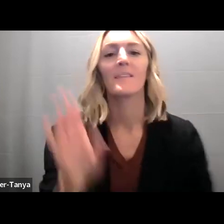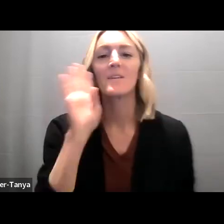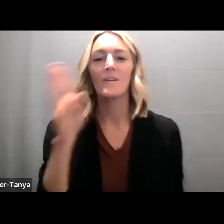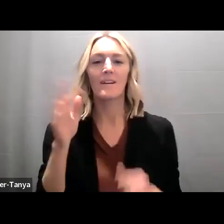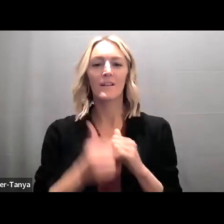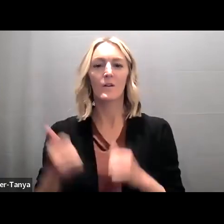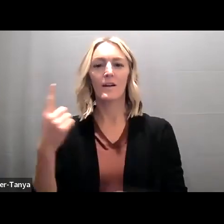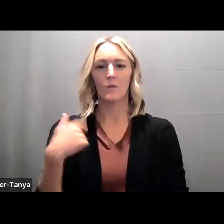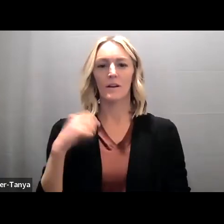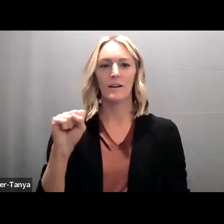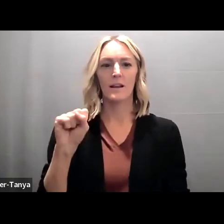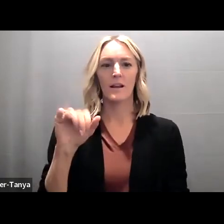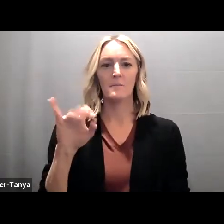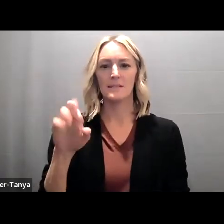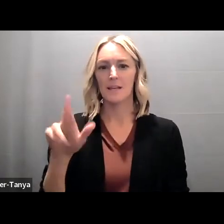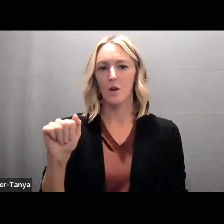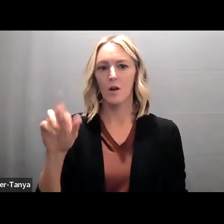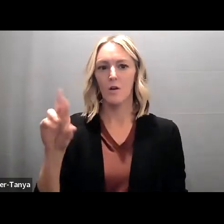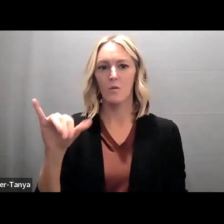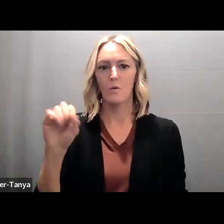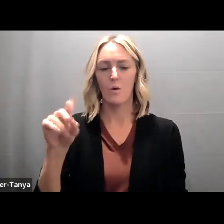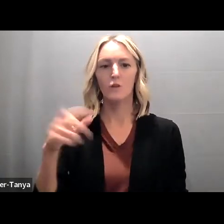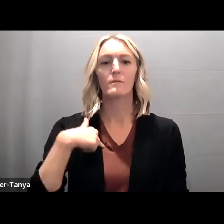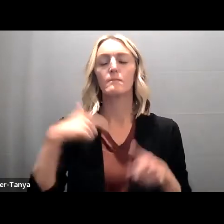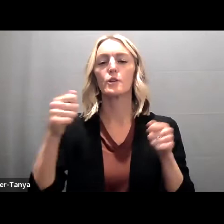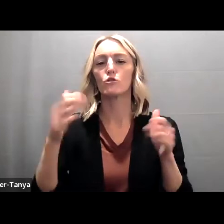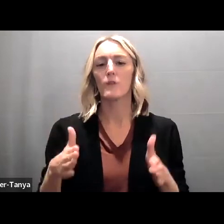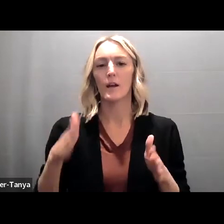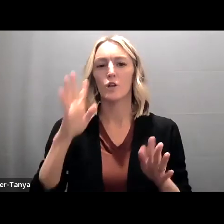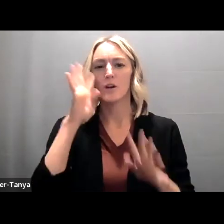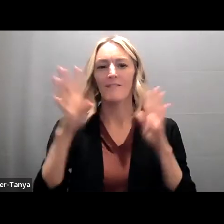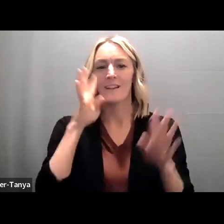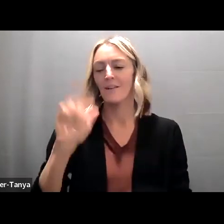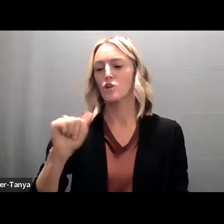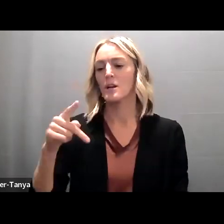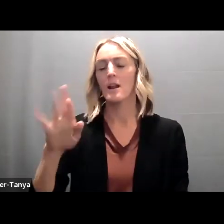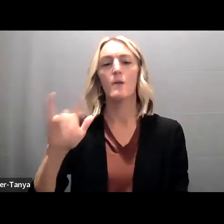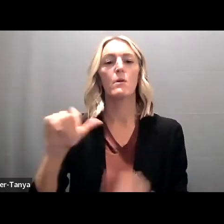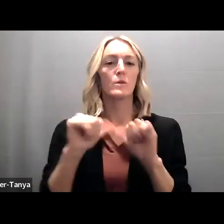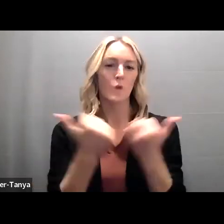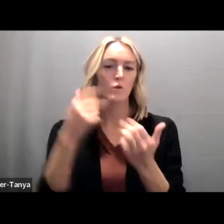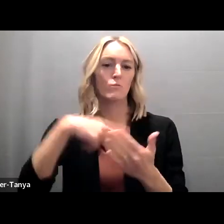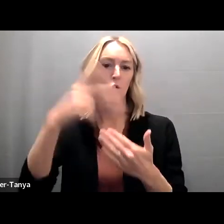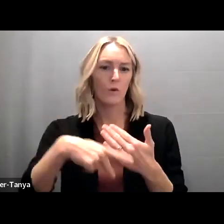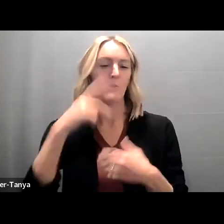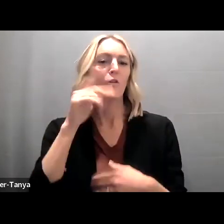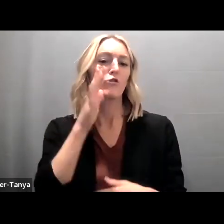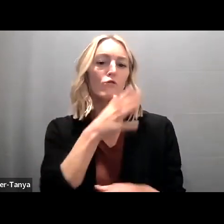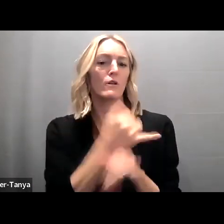I'm Sierra Roy suffer I'm director of innovation at APRIL which is association of programs for rural independent living.